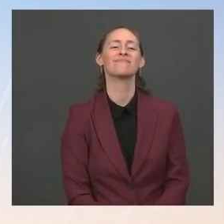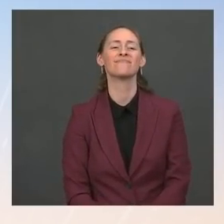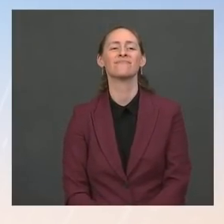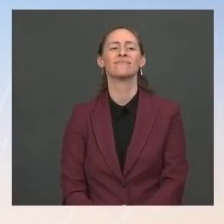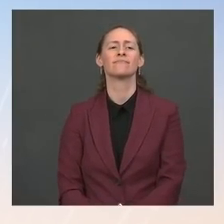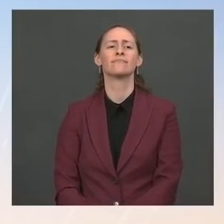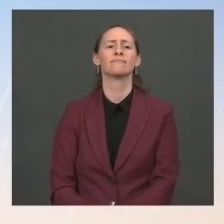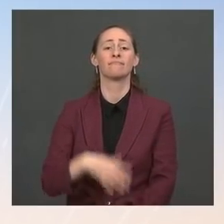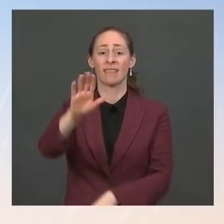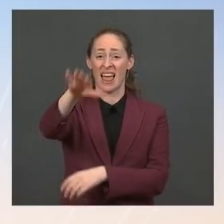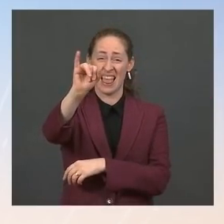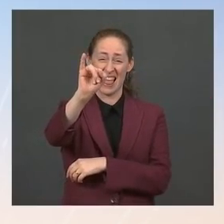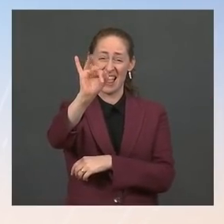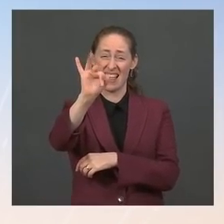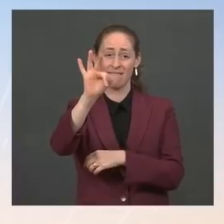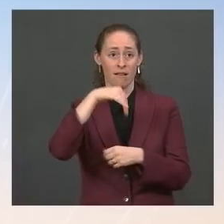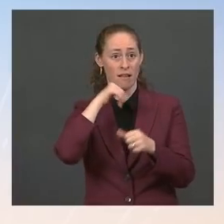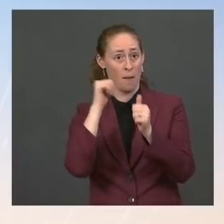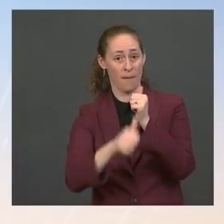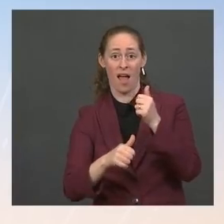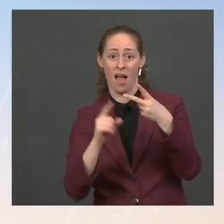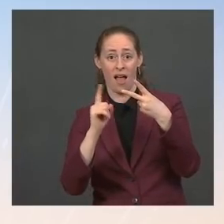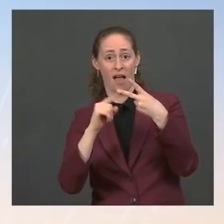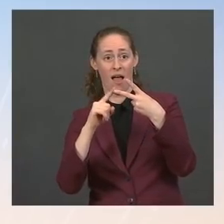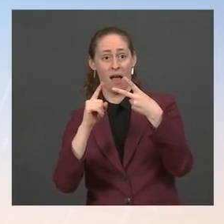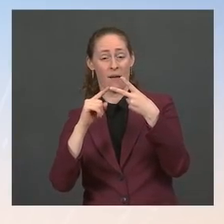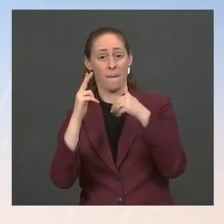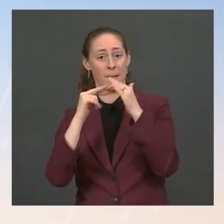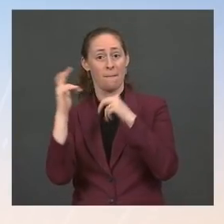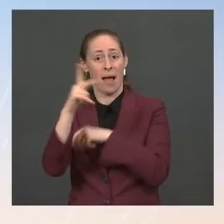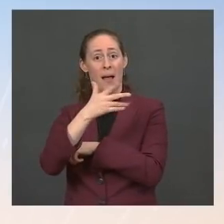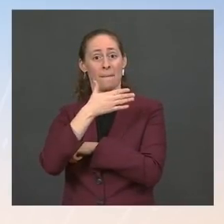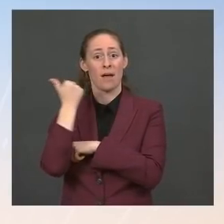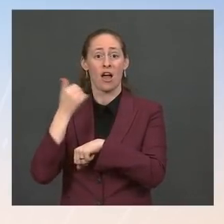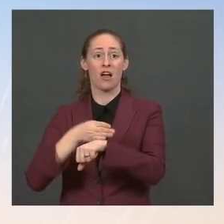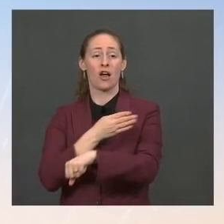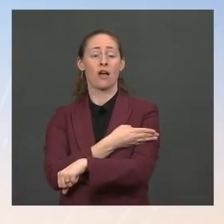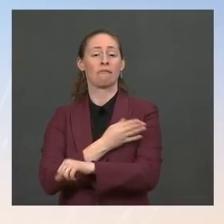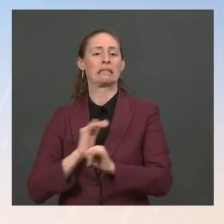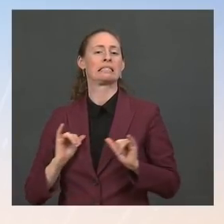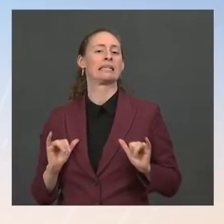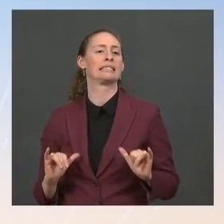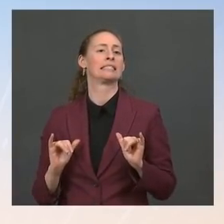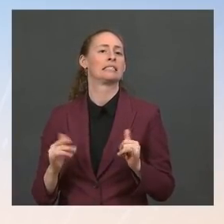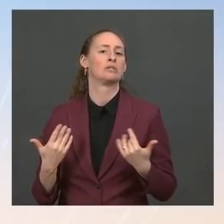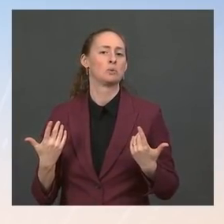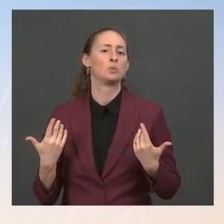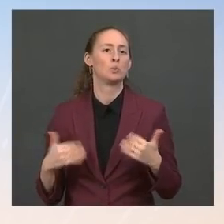won't be able to cut childcare costs in 2020. We know that is a huge impact on people's daily lives and American families.